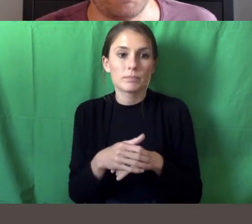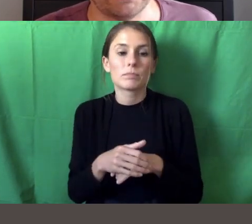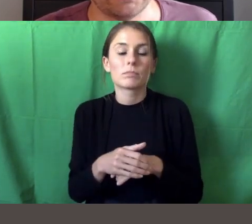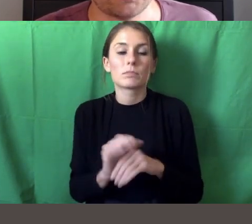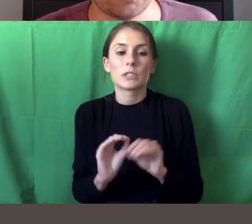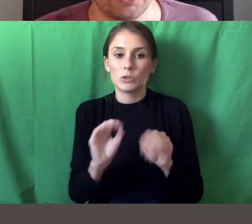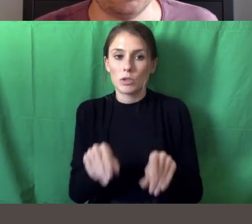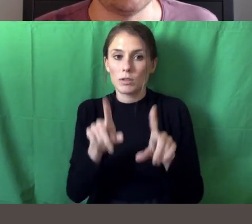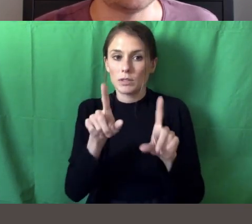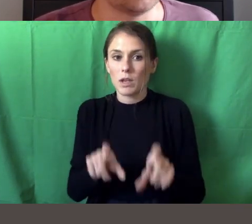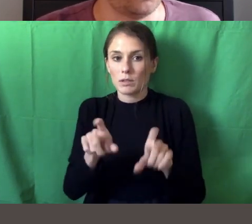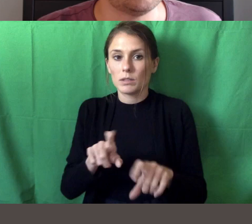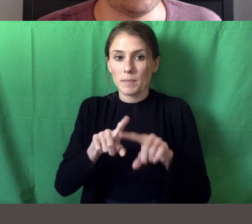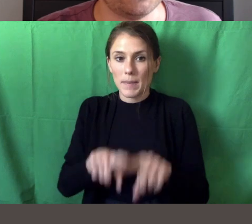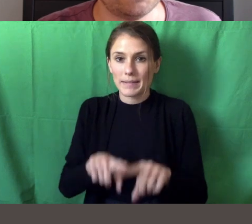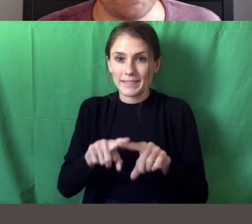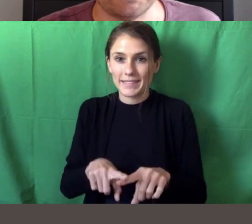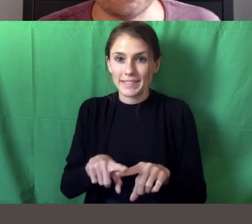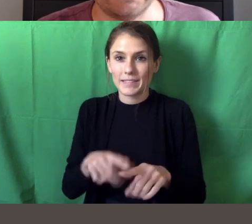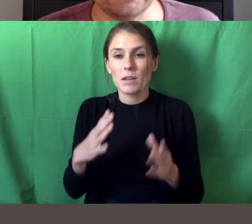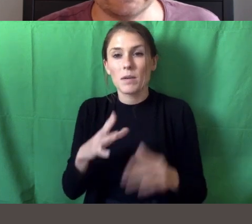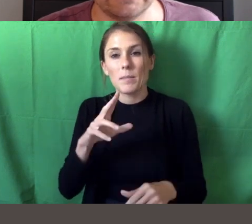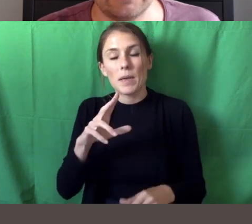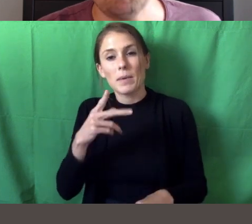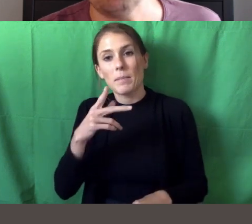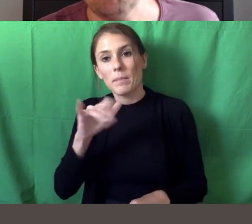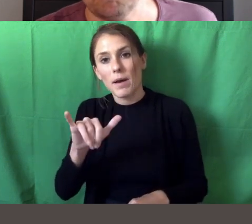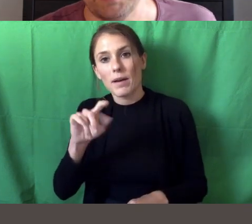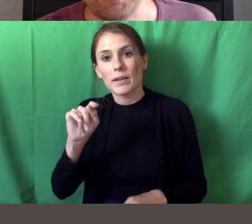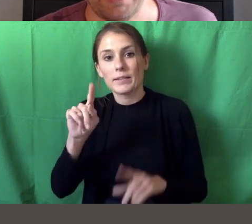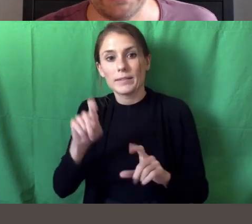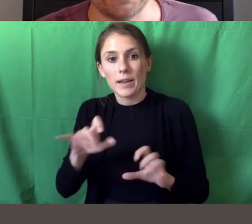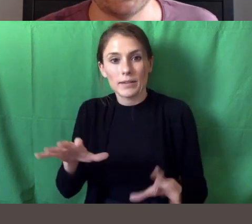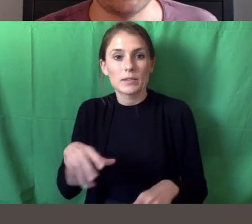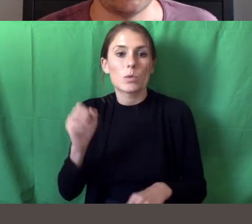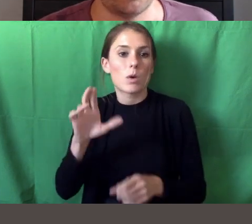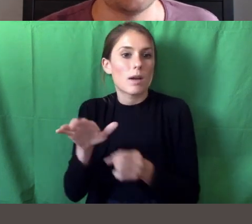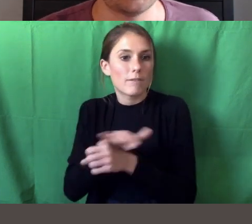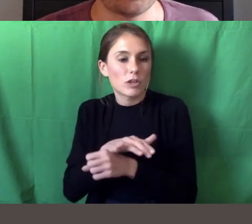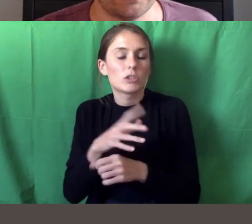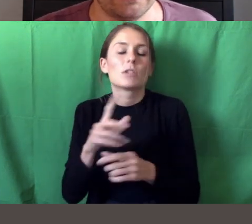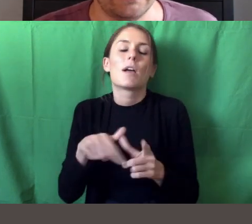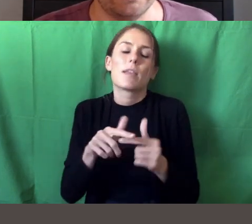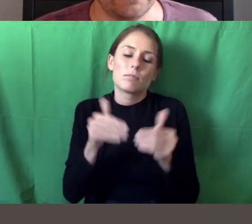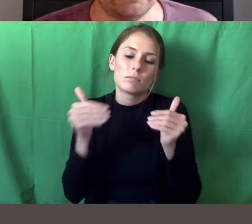build the package, you install the package, you install the test dependencies, maybe pytest